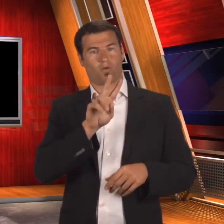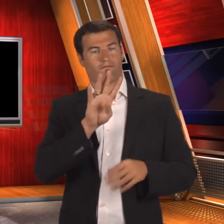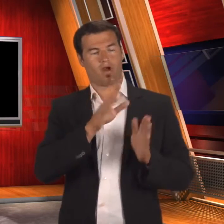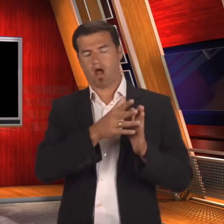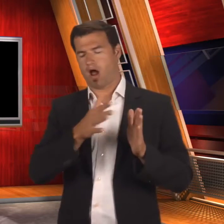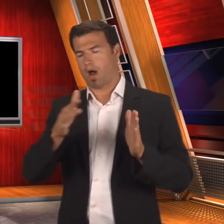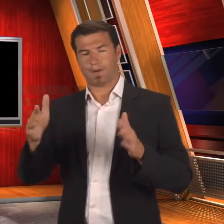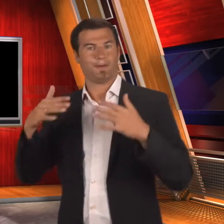1924!